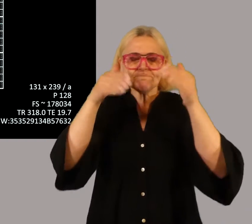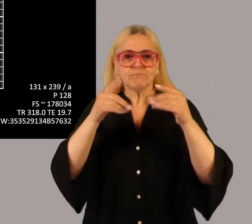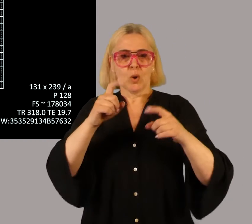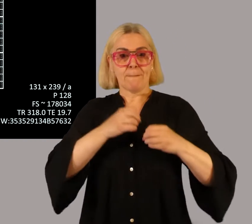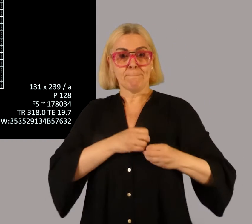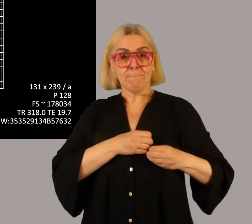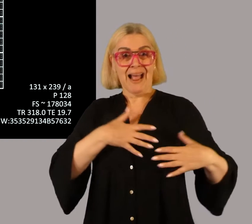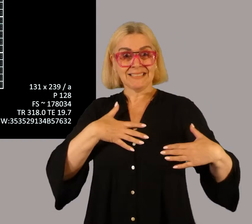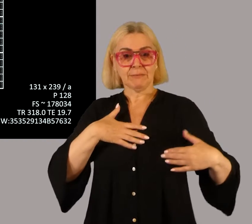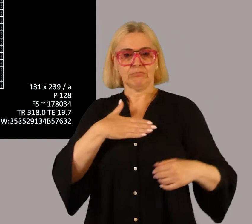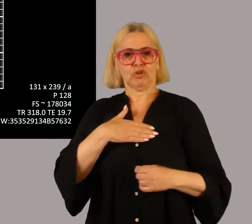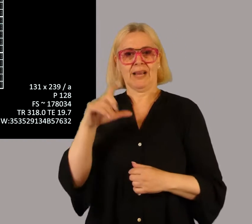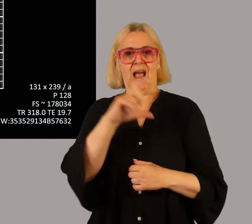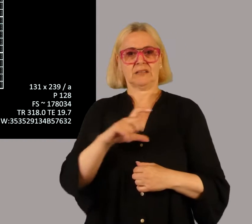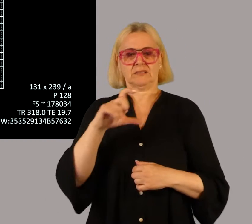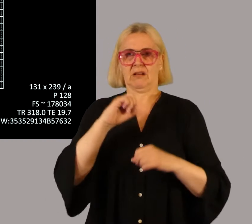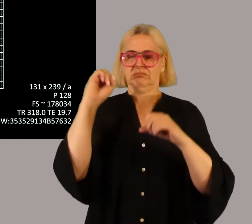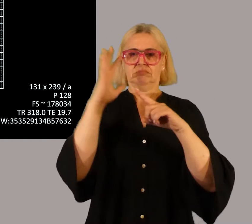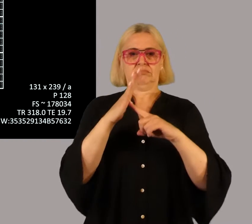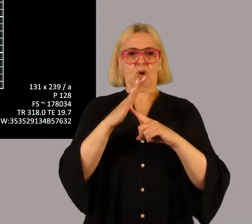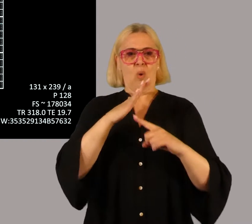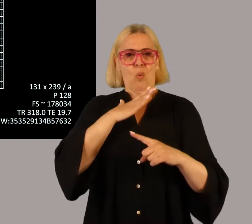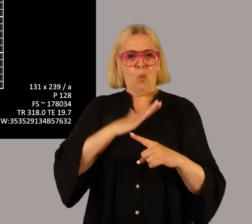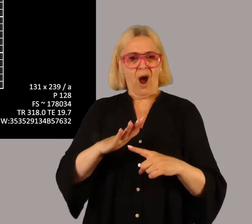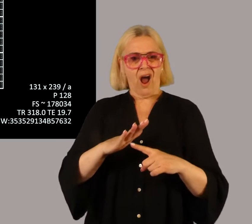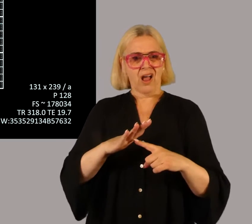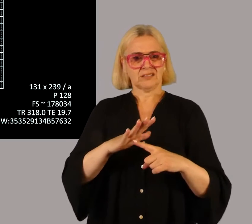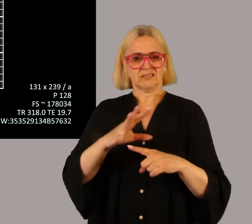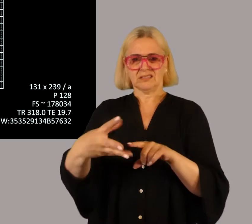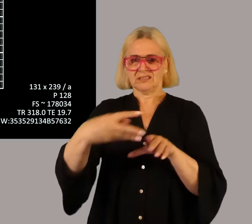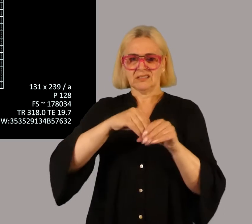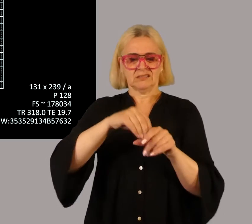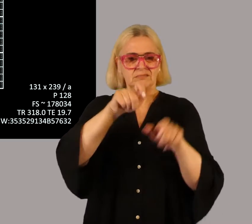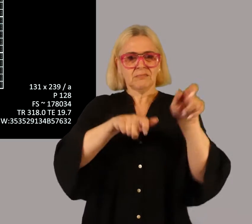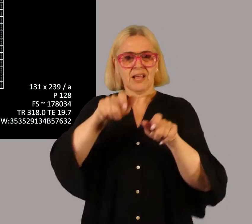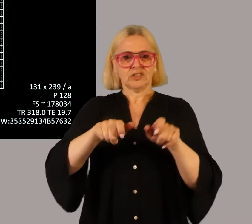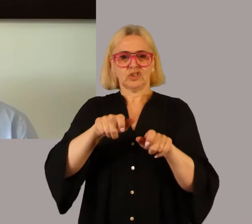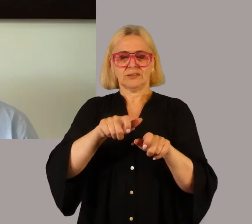as a central theme and urges for inclusion of these patients in an active discussion.